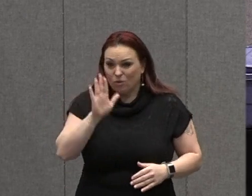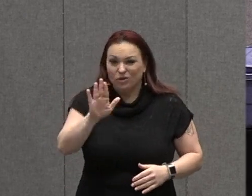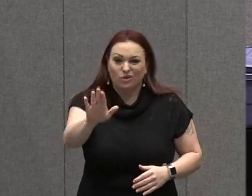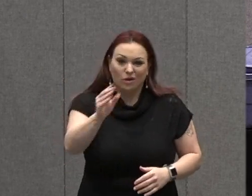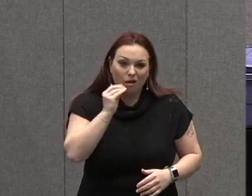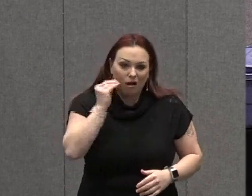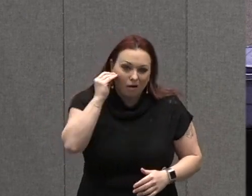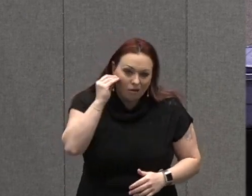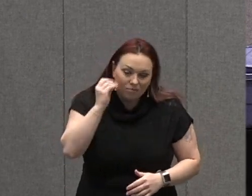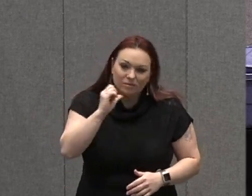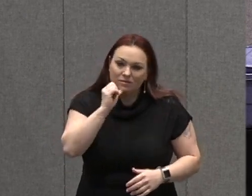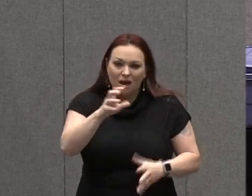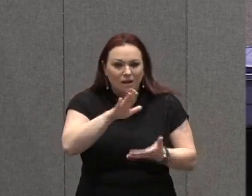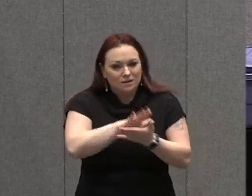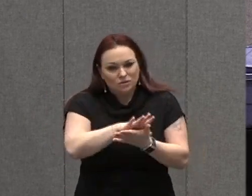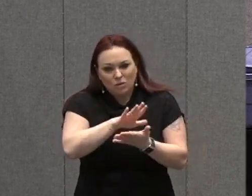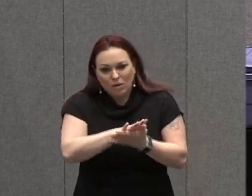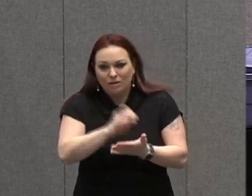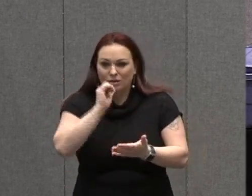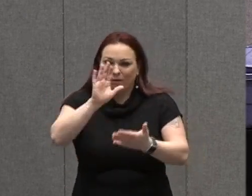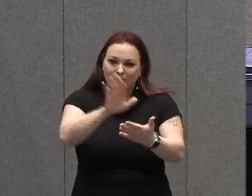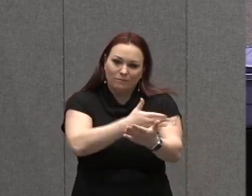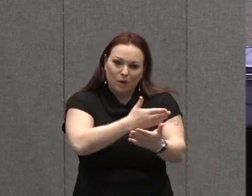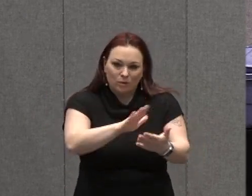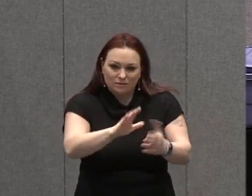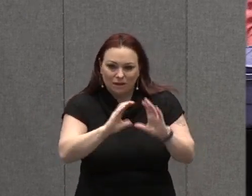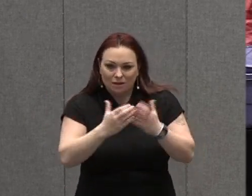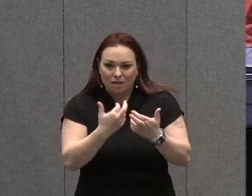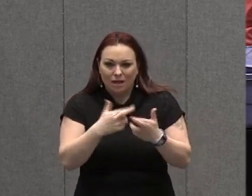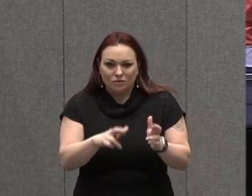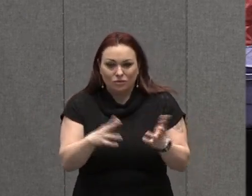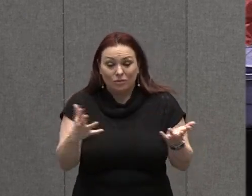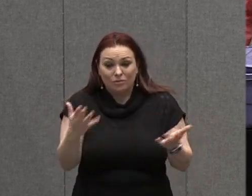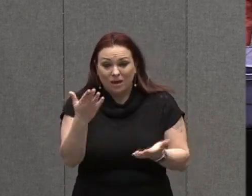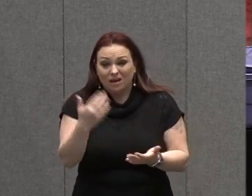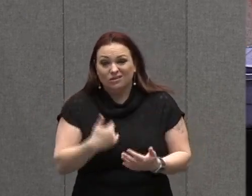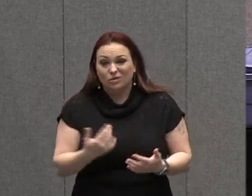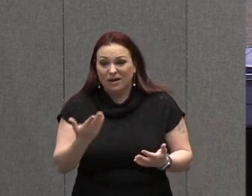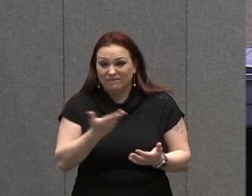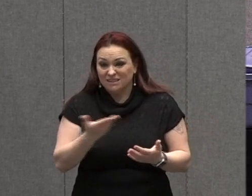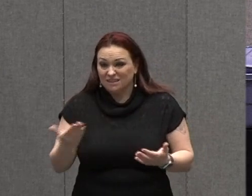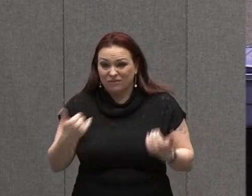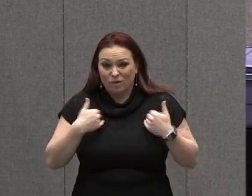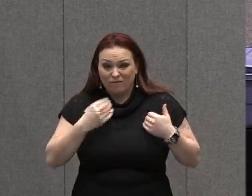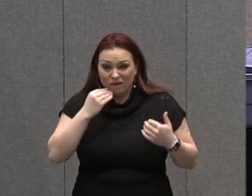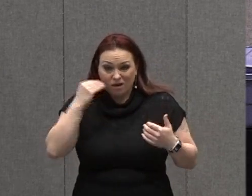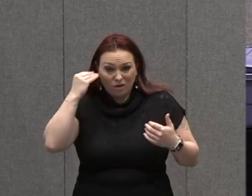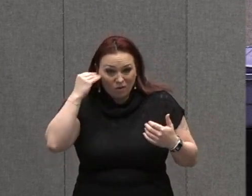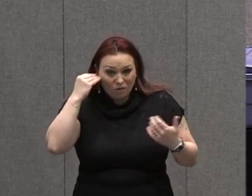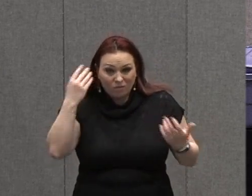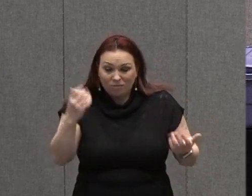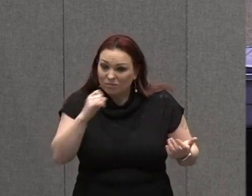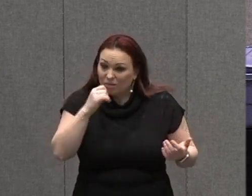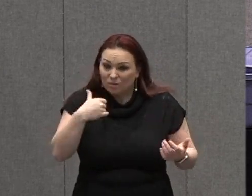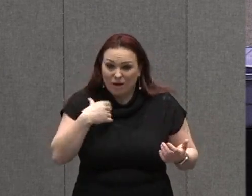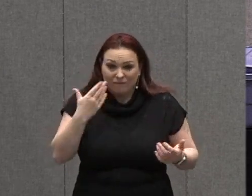you're not in your school, music classroom. And you just have stuff you have at home, maybe you don't have any instruments at all,